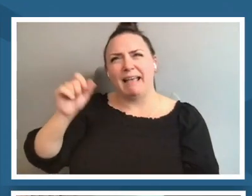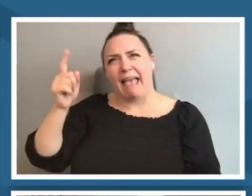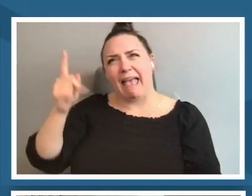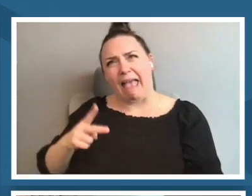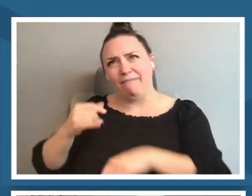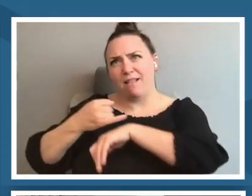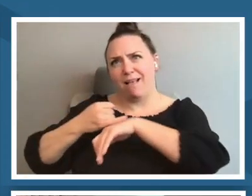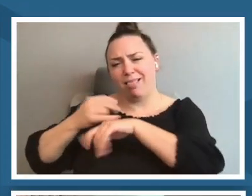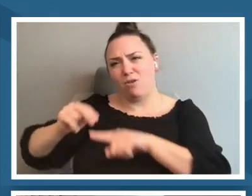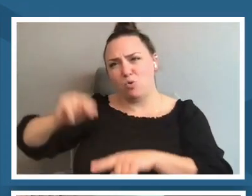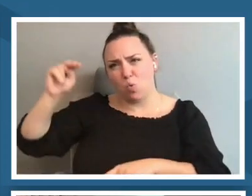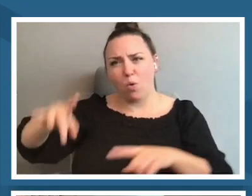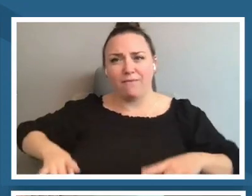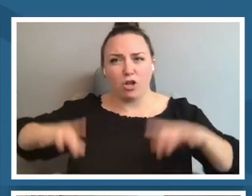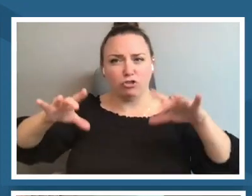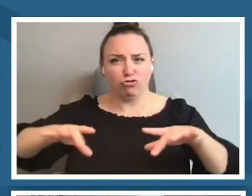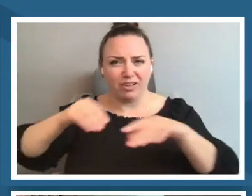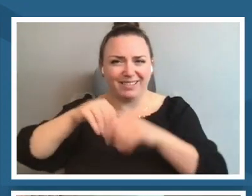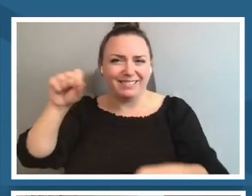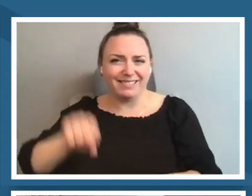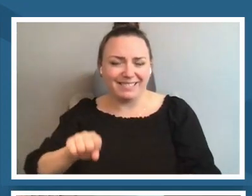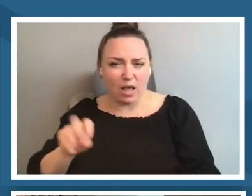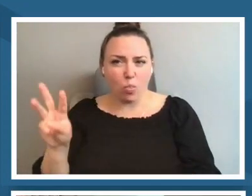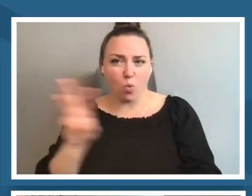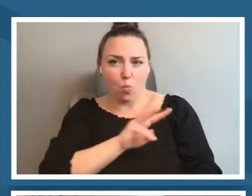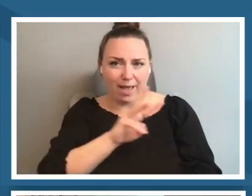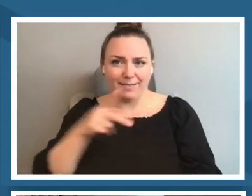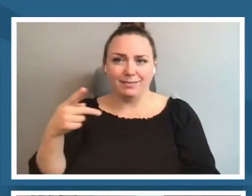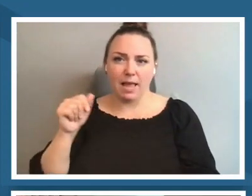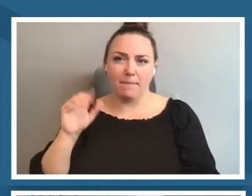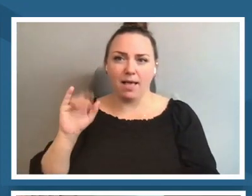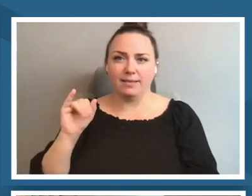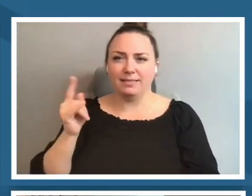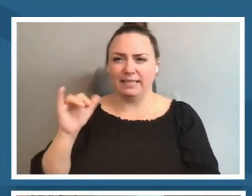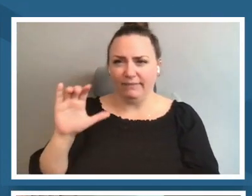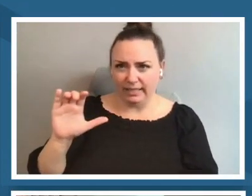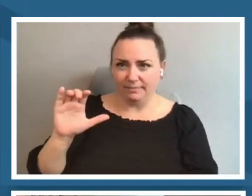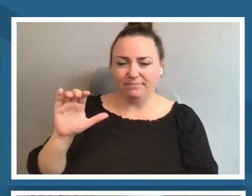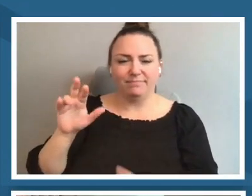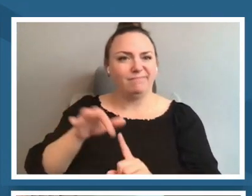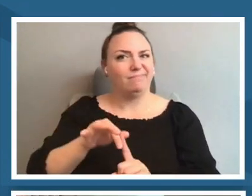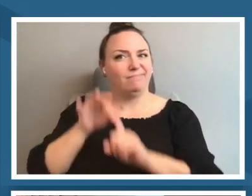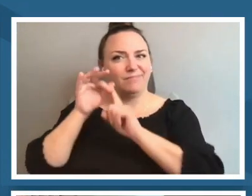australia and the southwest pacific and